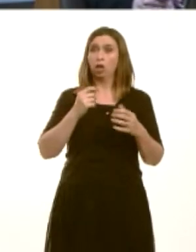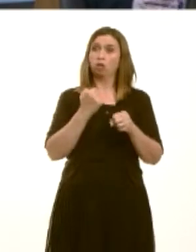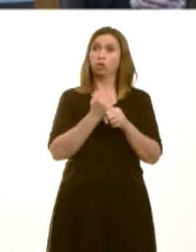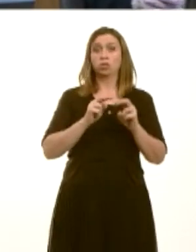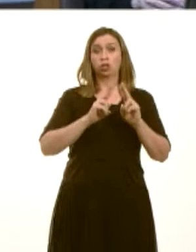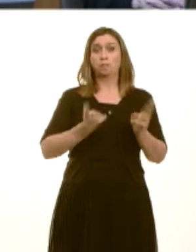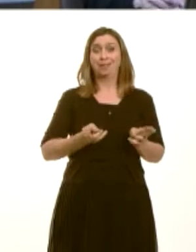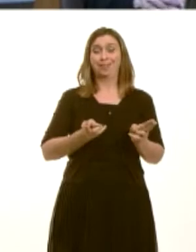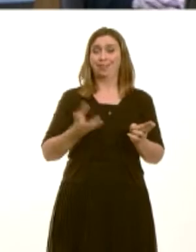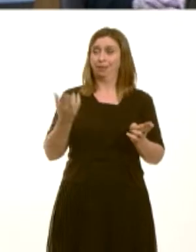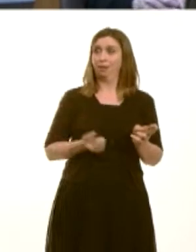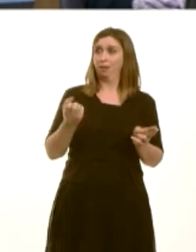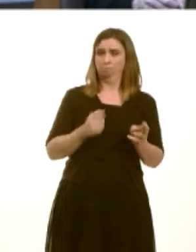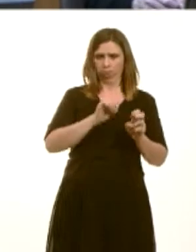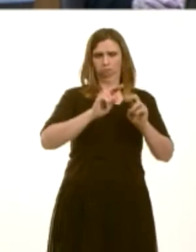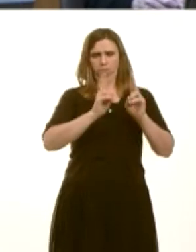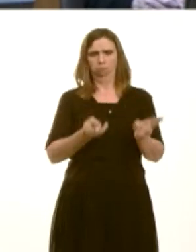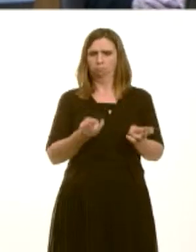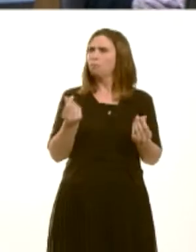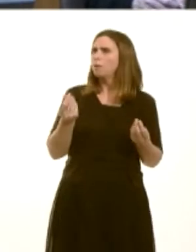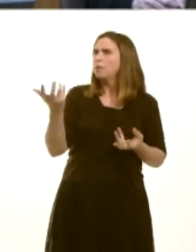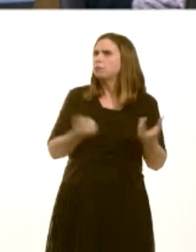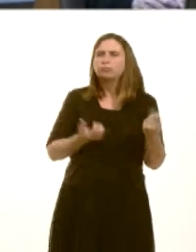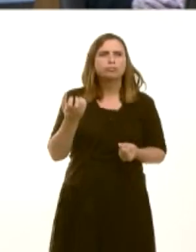situation there is different and the figures are better. It is the case that we have a